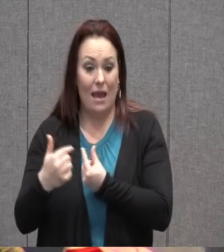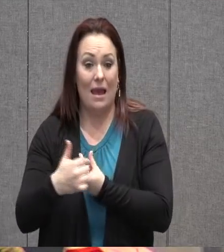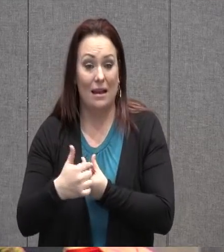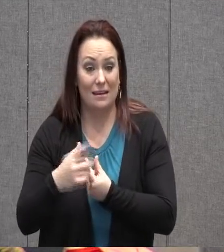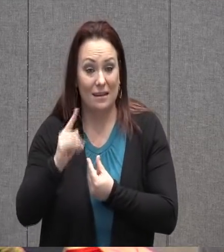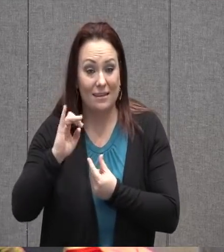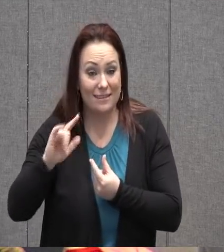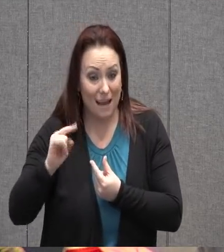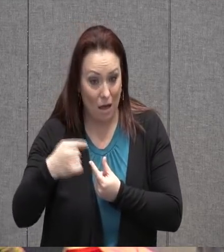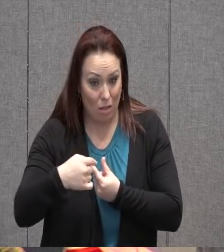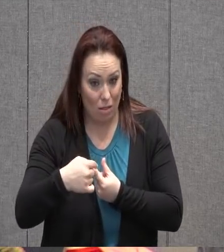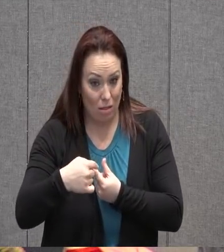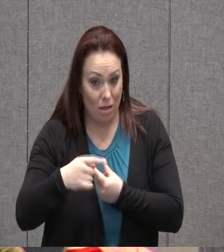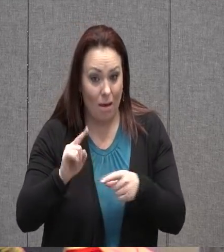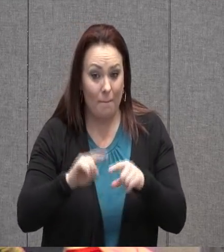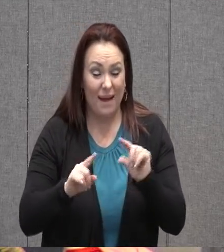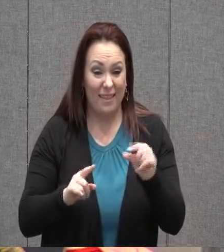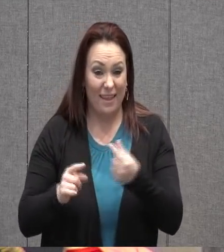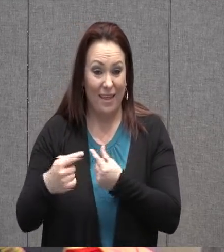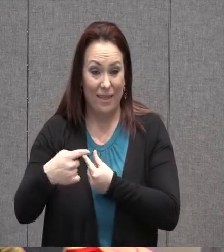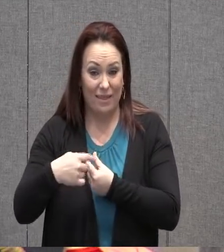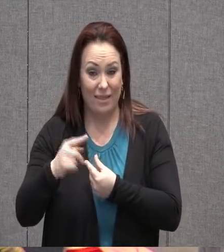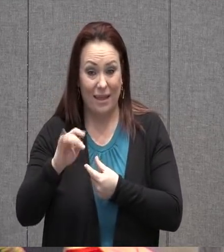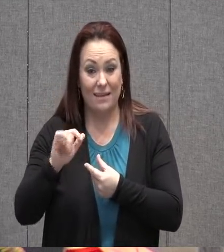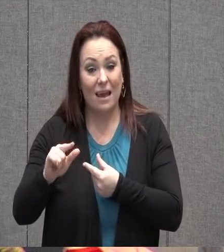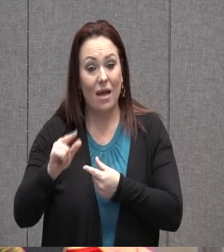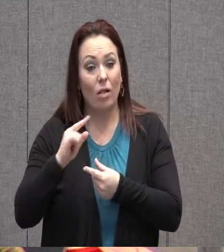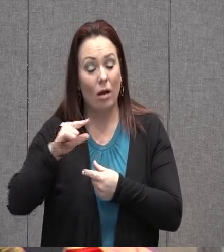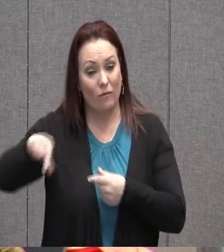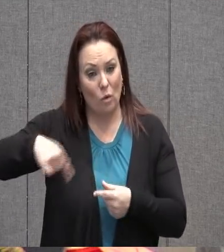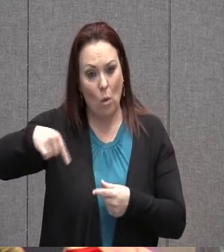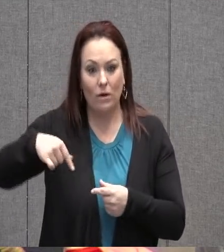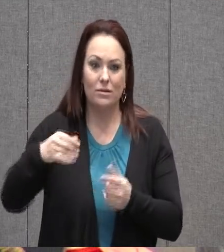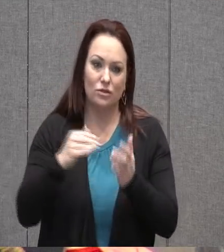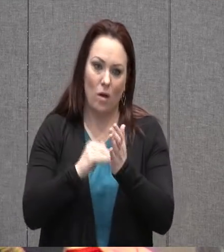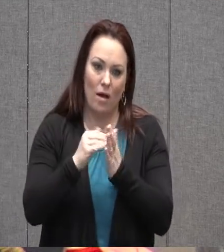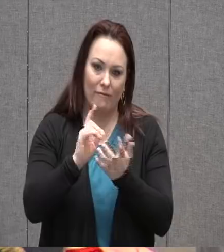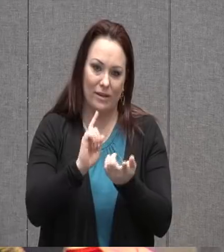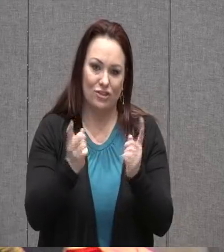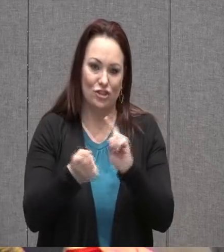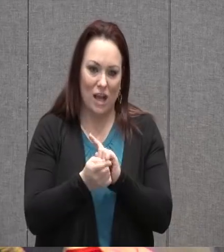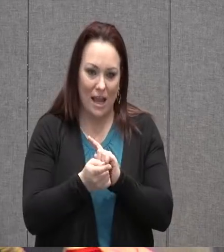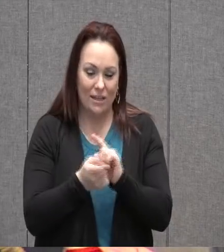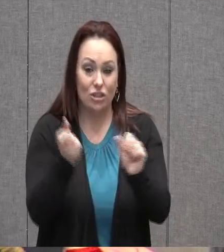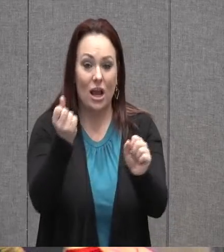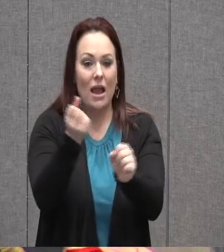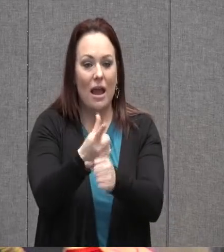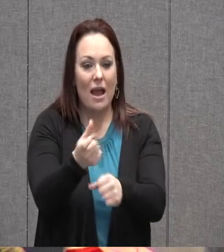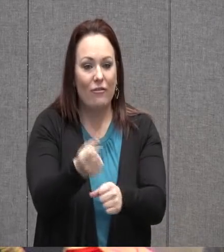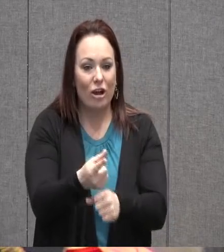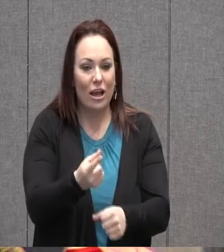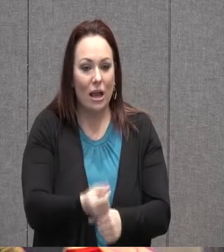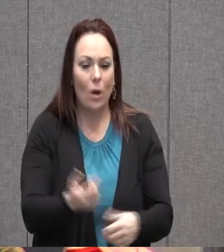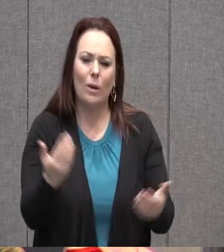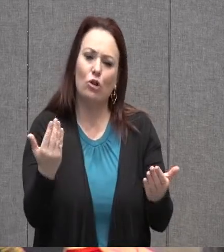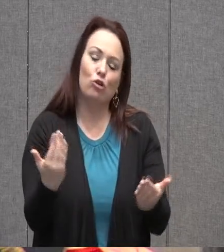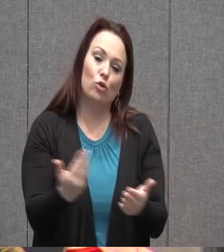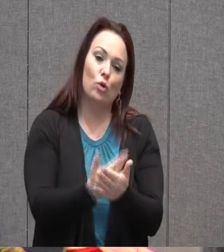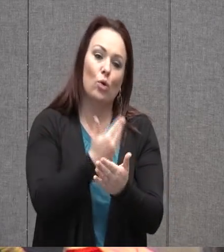but the tails of quarters often change. Every year they come out with a new coin